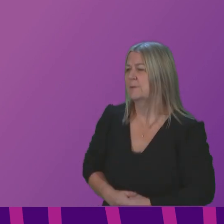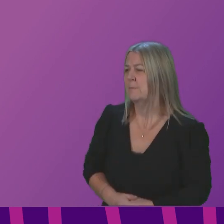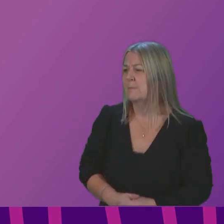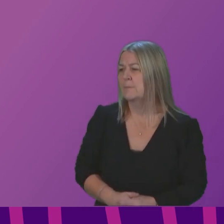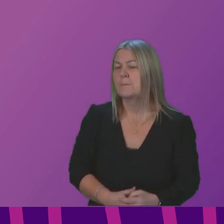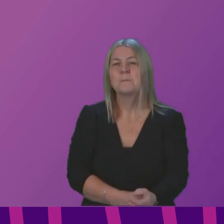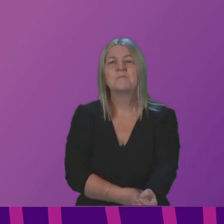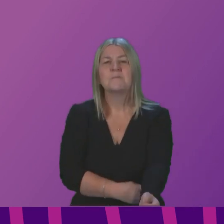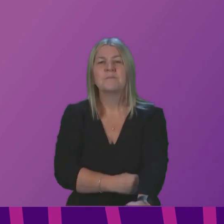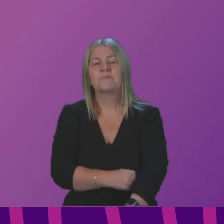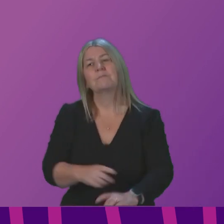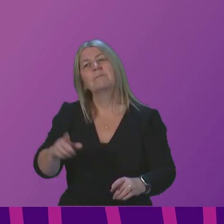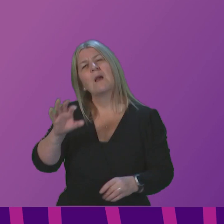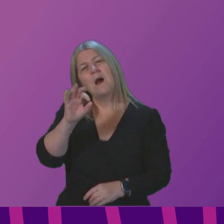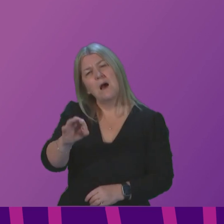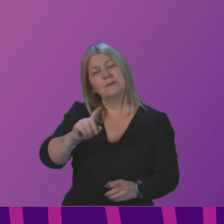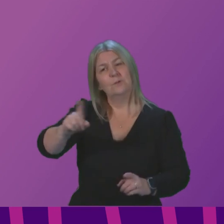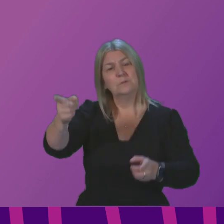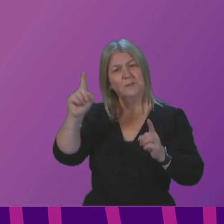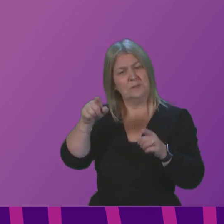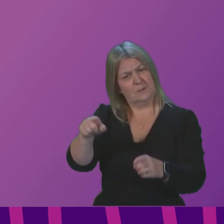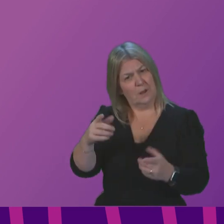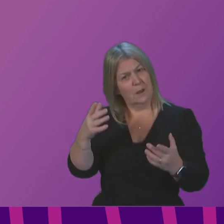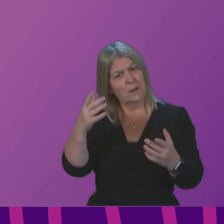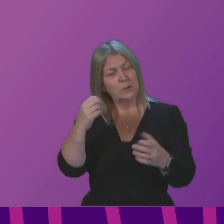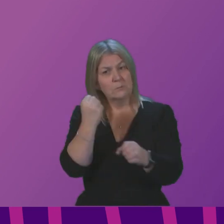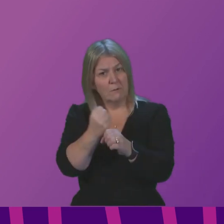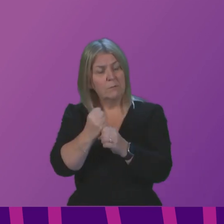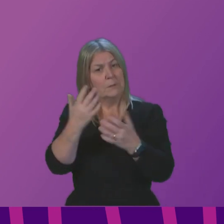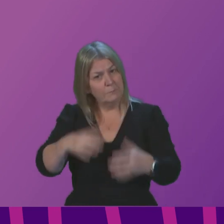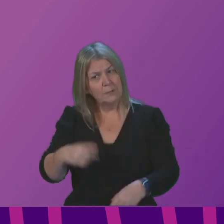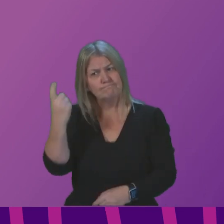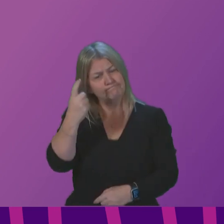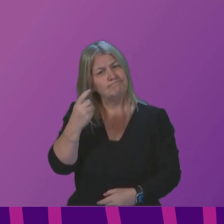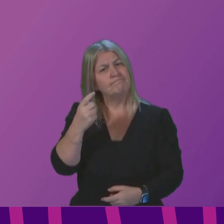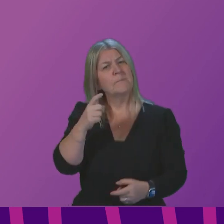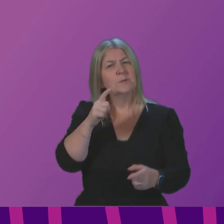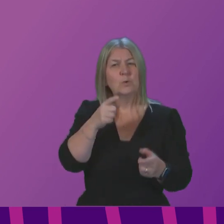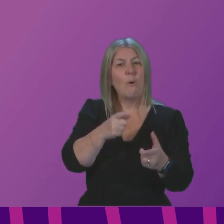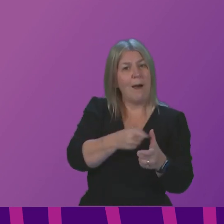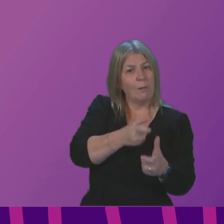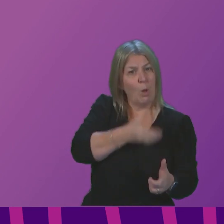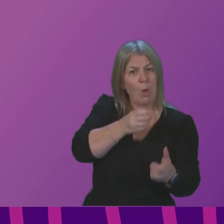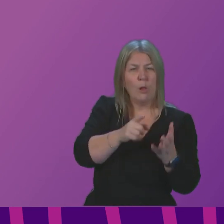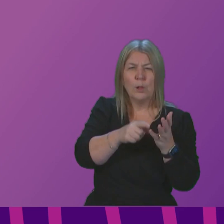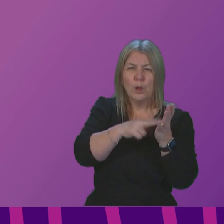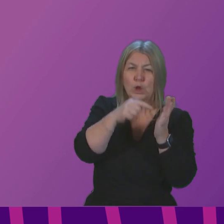To ask the First Minister what consideration the Scottish Government has given to increasing the minimum unit price for alcohol.